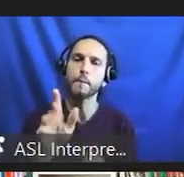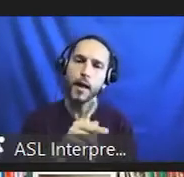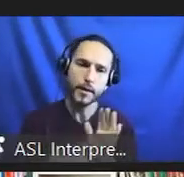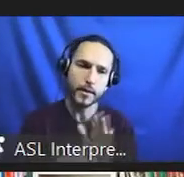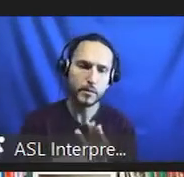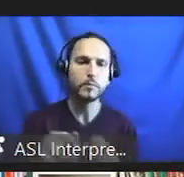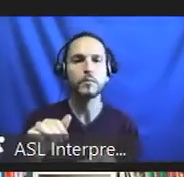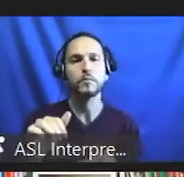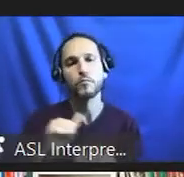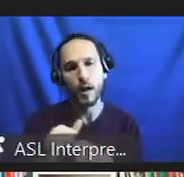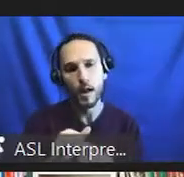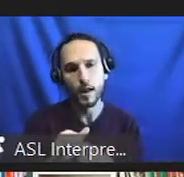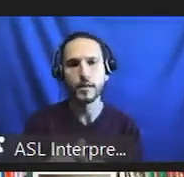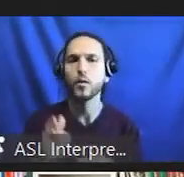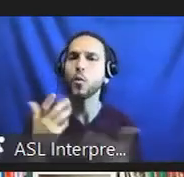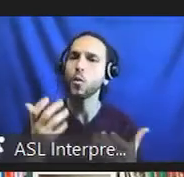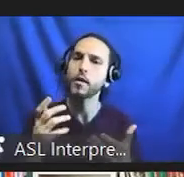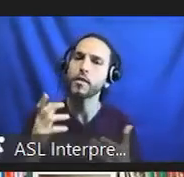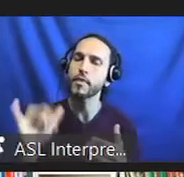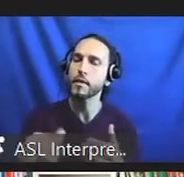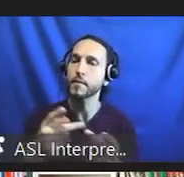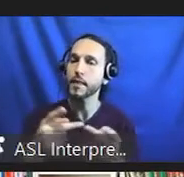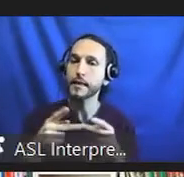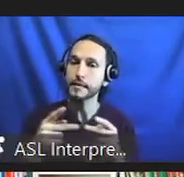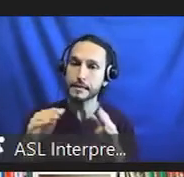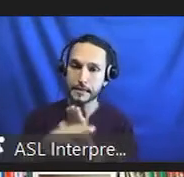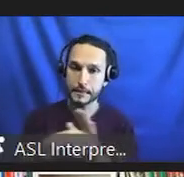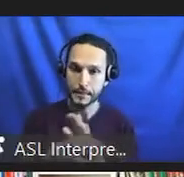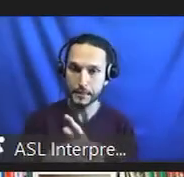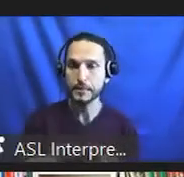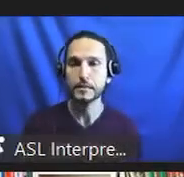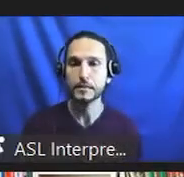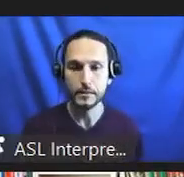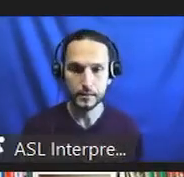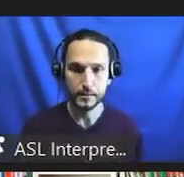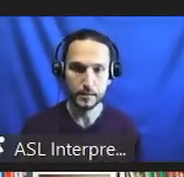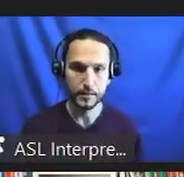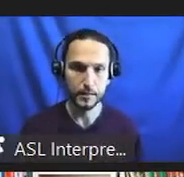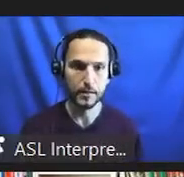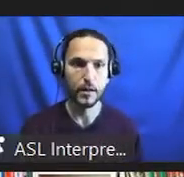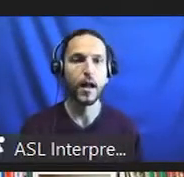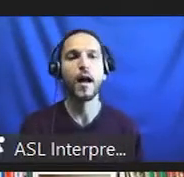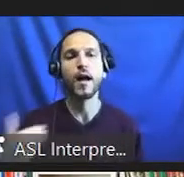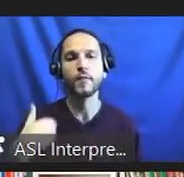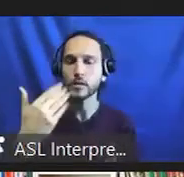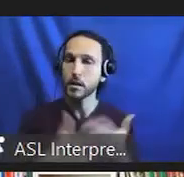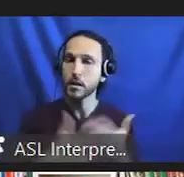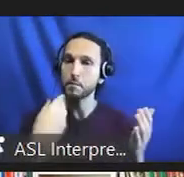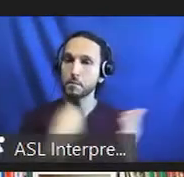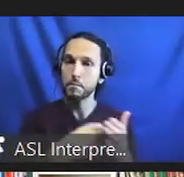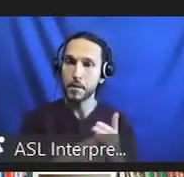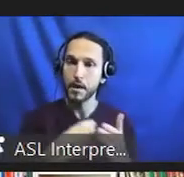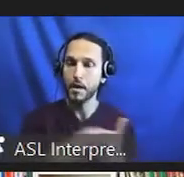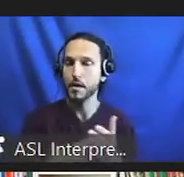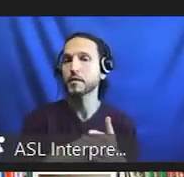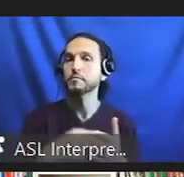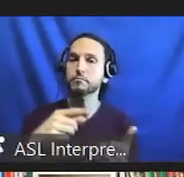making the facilities accessible, that would be a remedy. There are monetary damages. There are civil penalties.